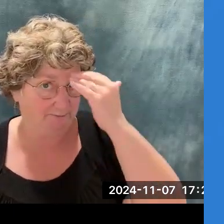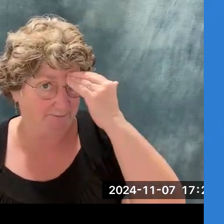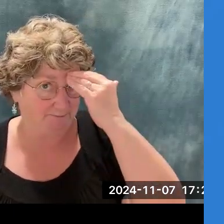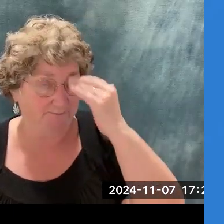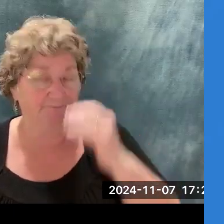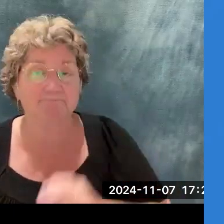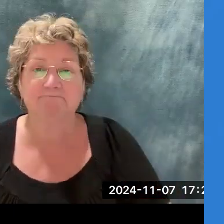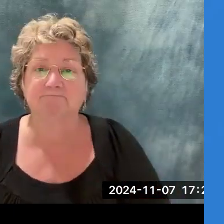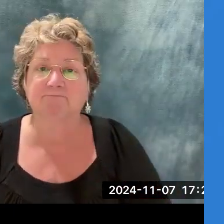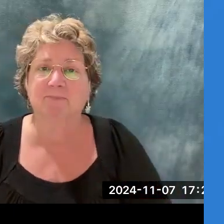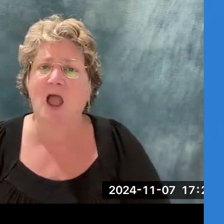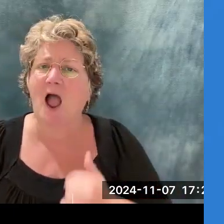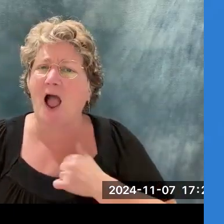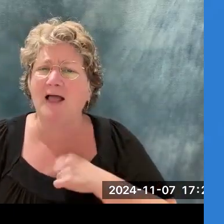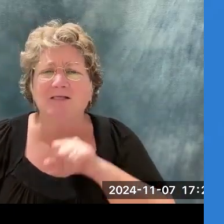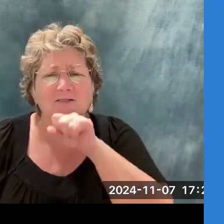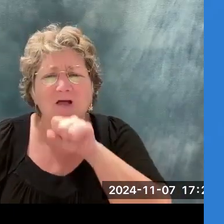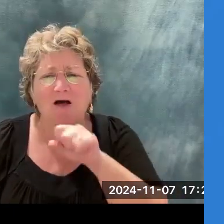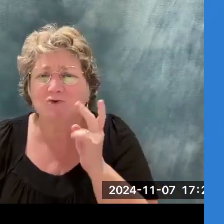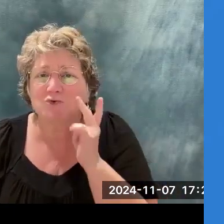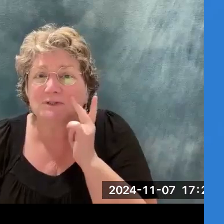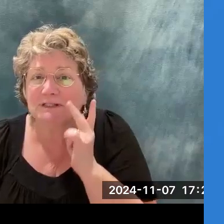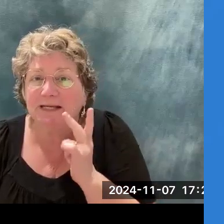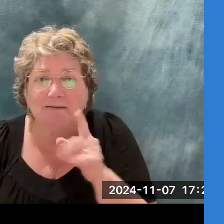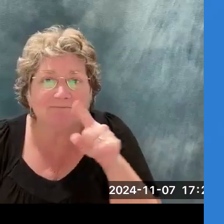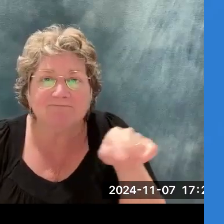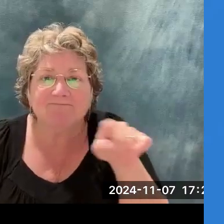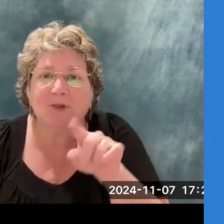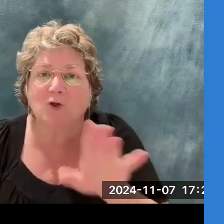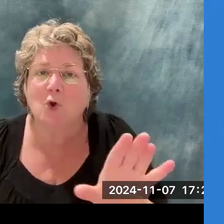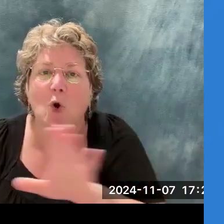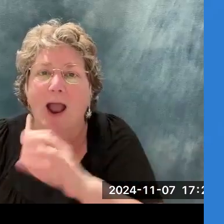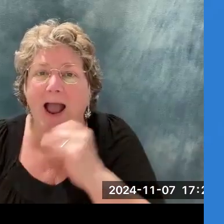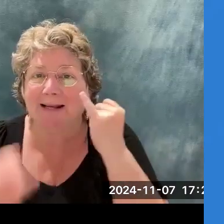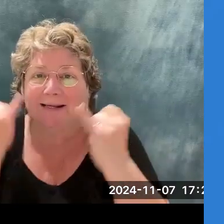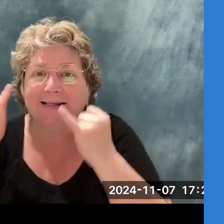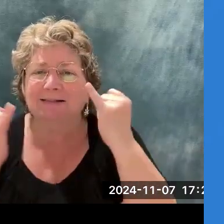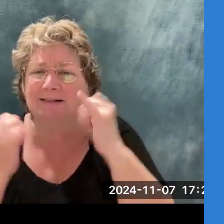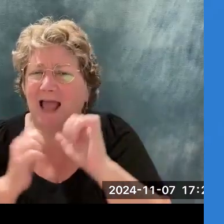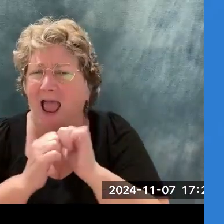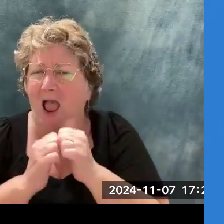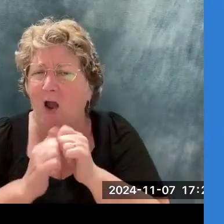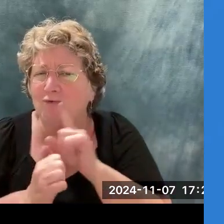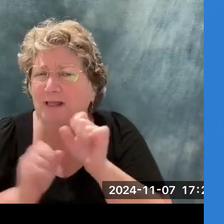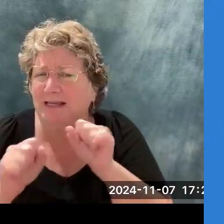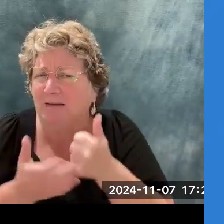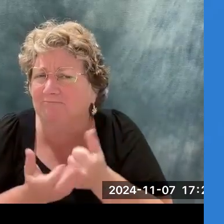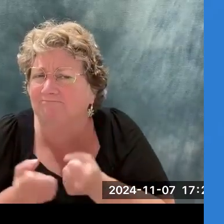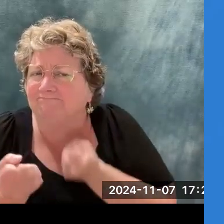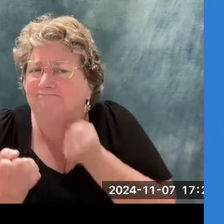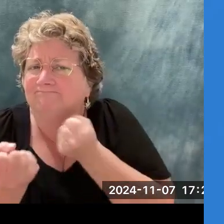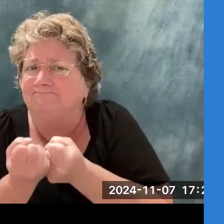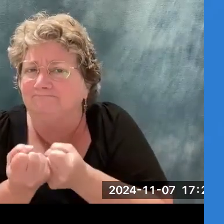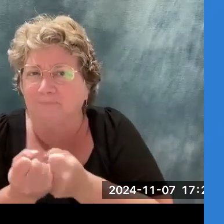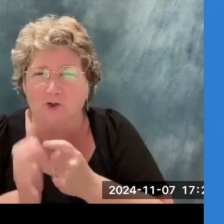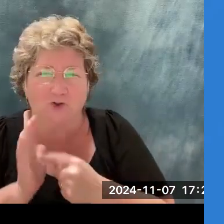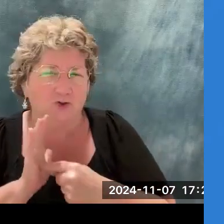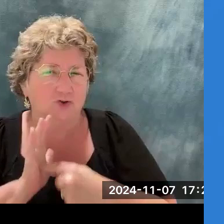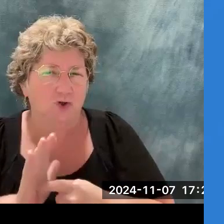you think are some important ways to show support? If we see these red flags, if we know that our child is all of a sudden changing drastically